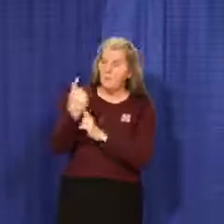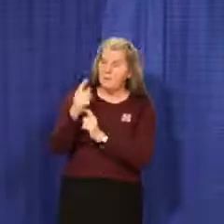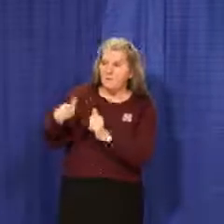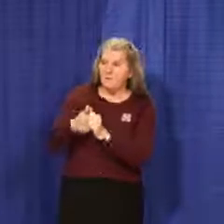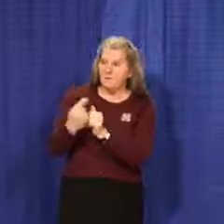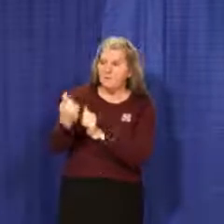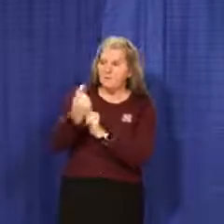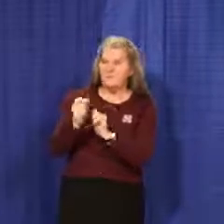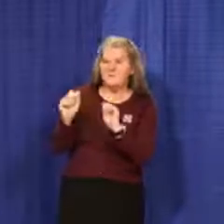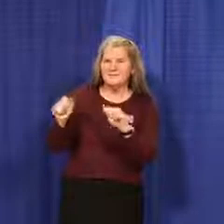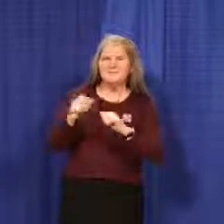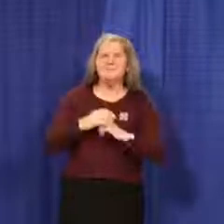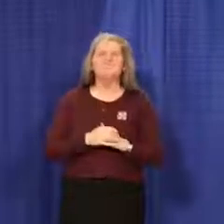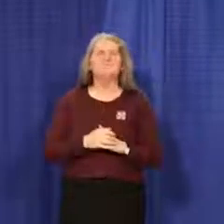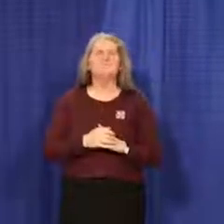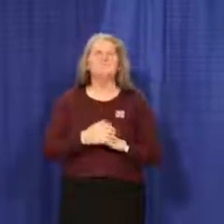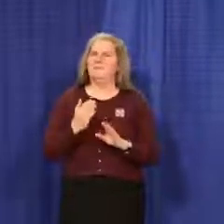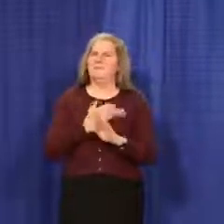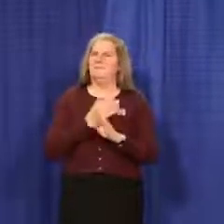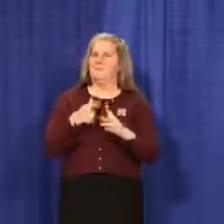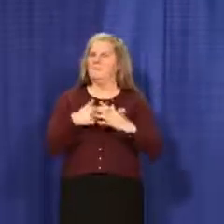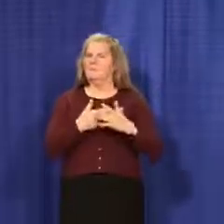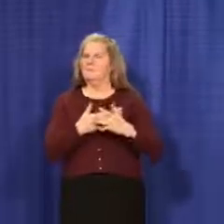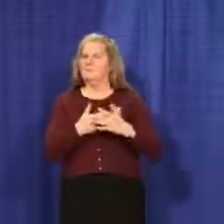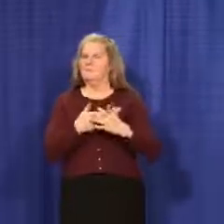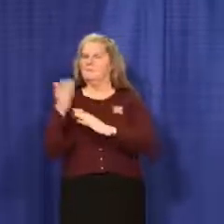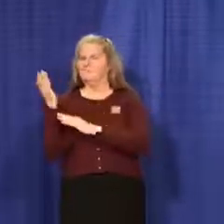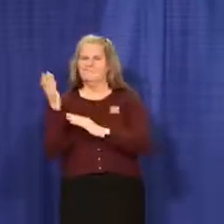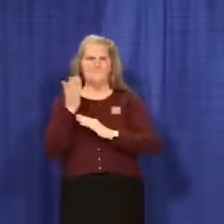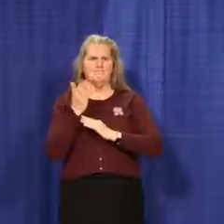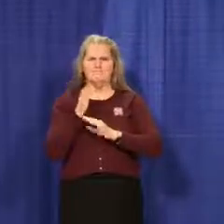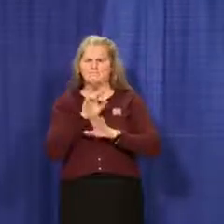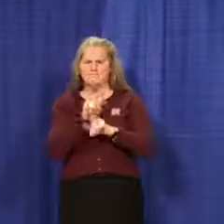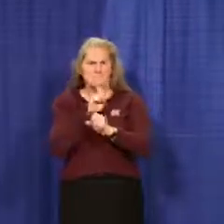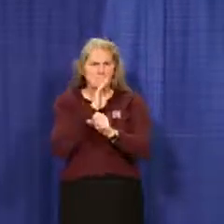will each have one question and a follow-up. Before we begin with our speakers I would like to verify